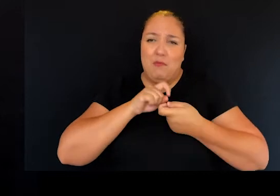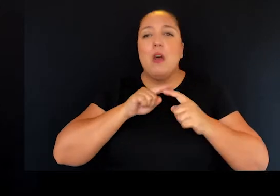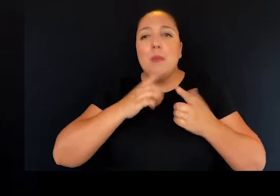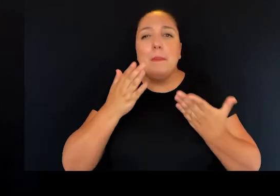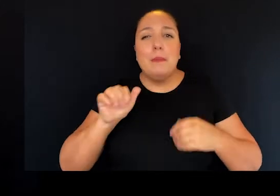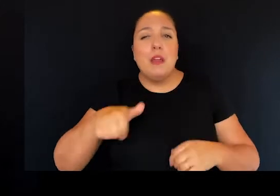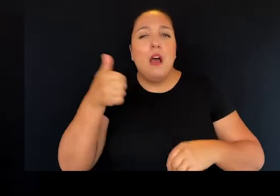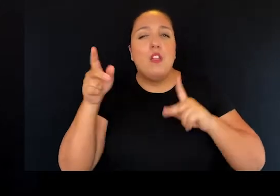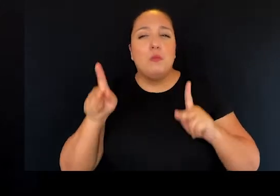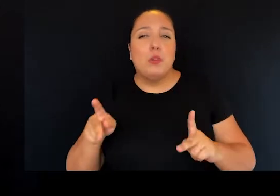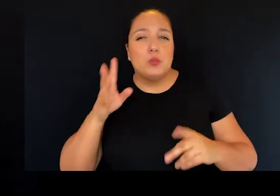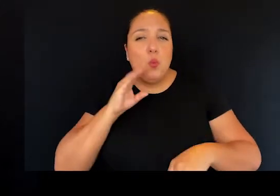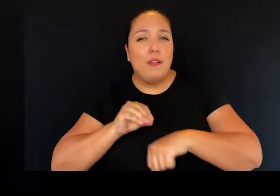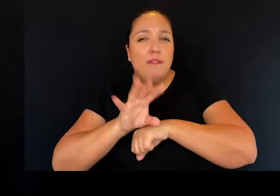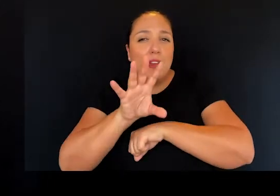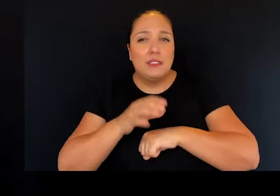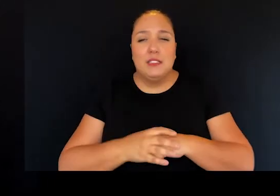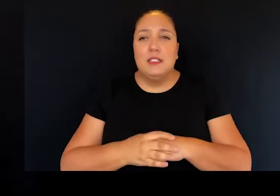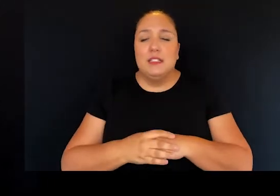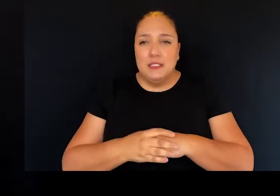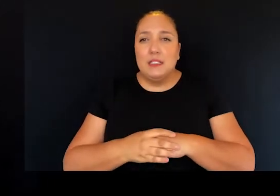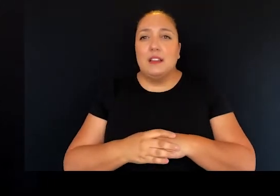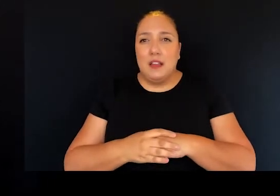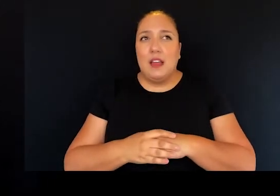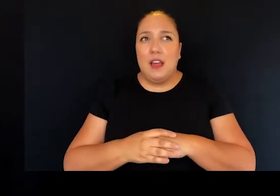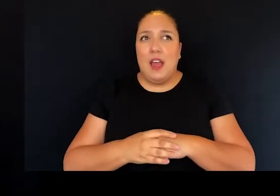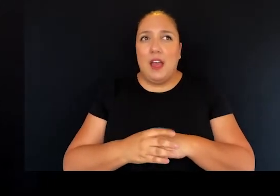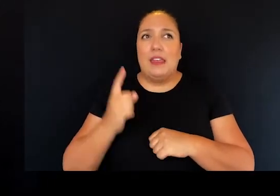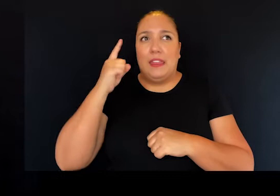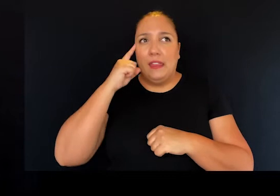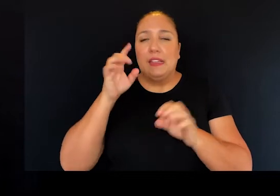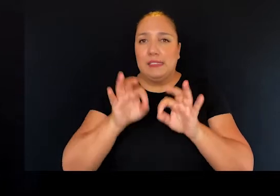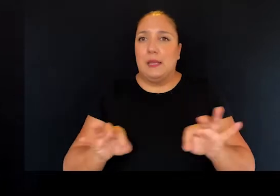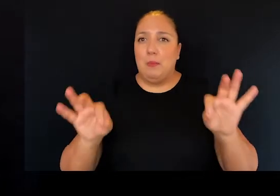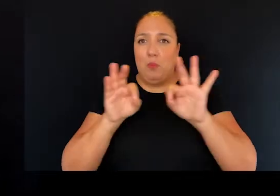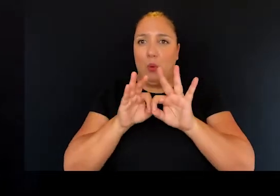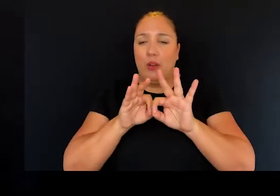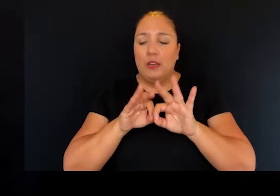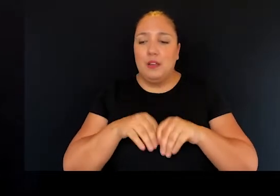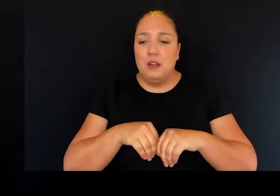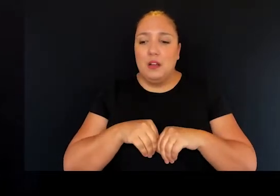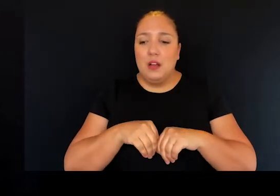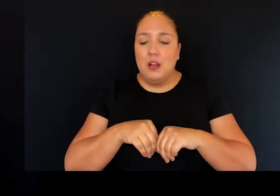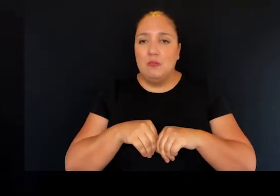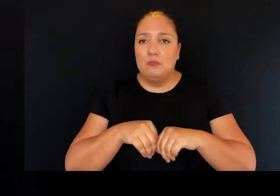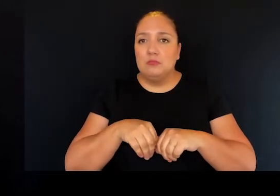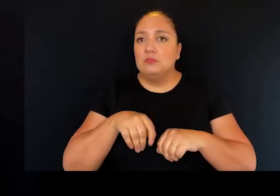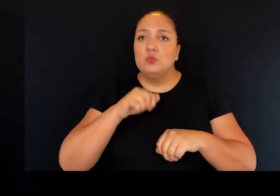it is, I think, first of all very important that you don't encourage that language.